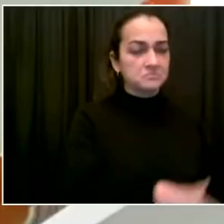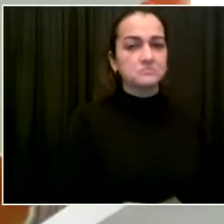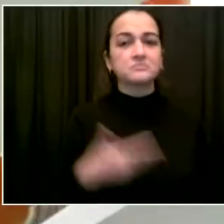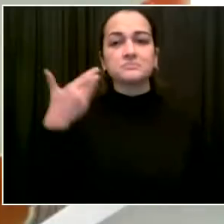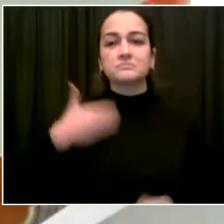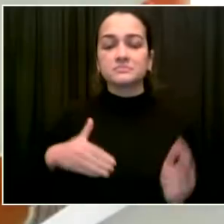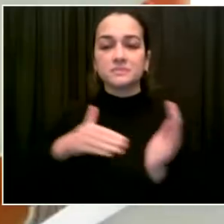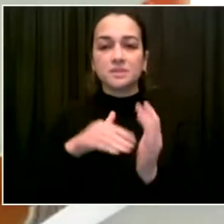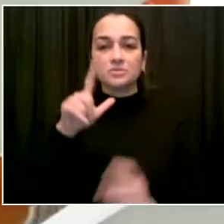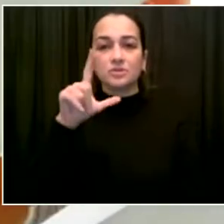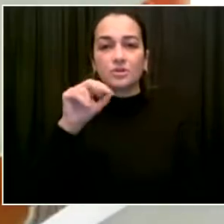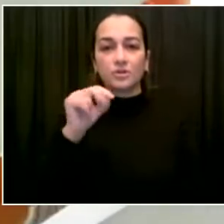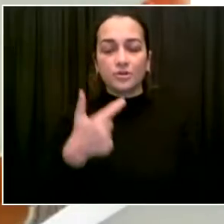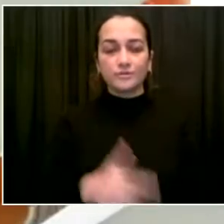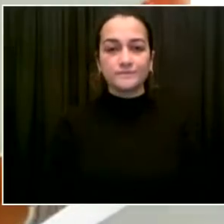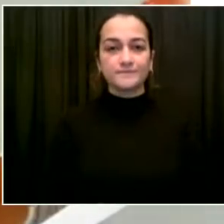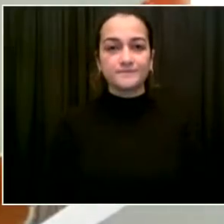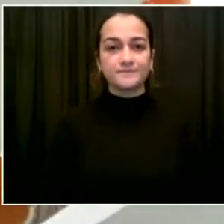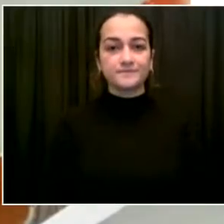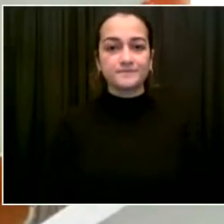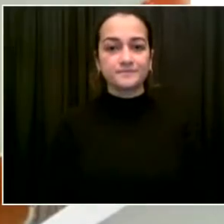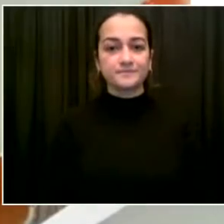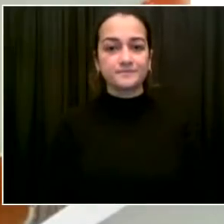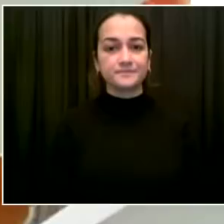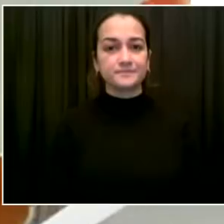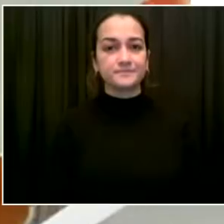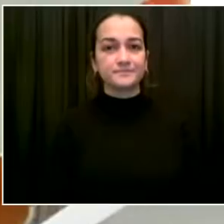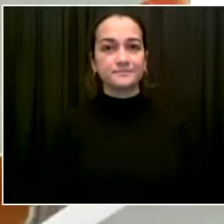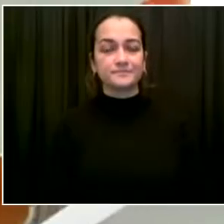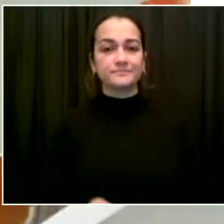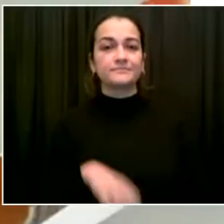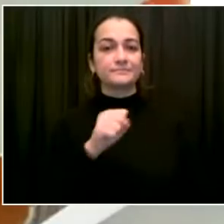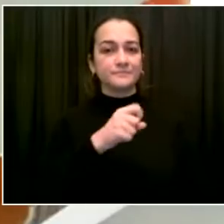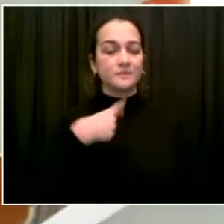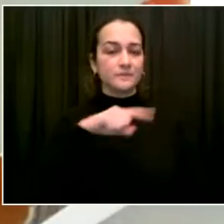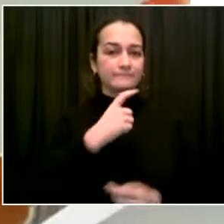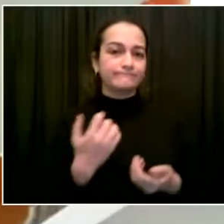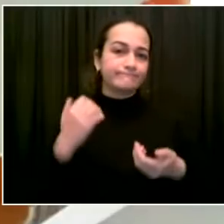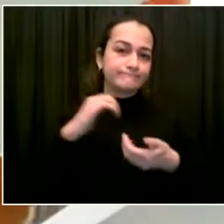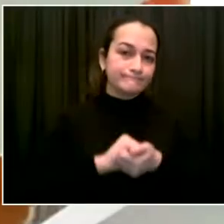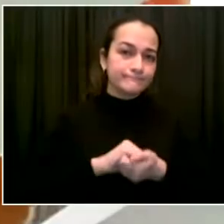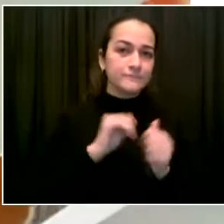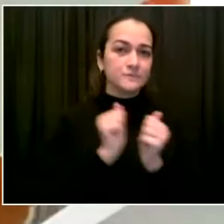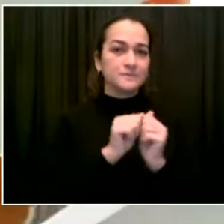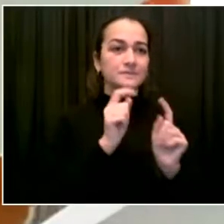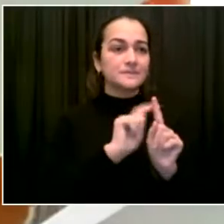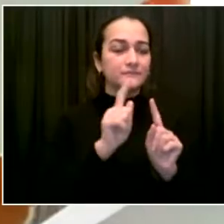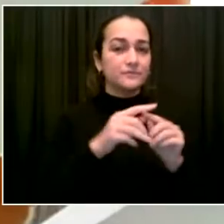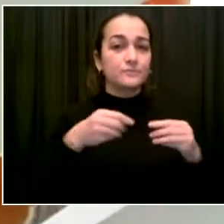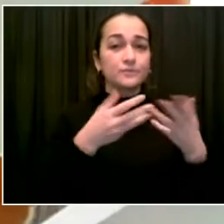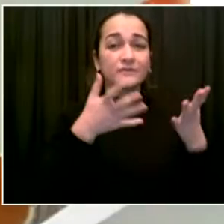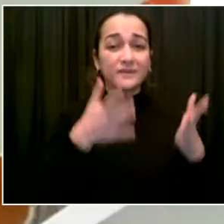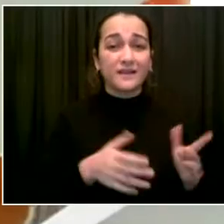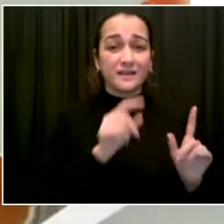DR. LONG? JULIET THANK YOU FOR THE QSUETION. WE WORK CLOSELY WITH OUR VENDS.OR FROM MY